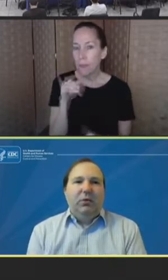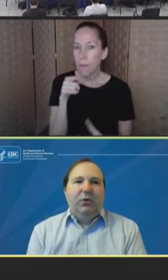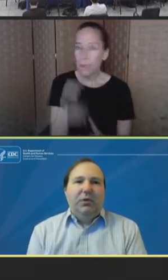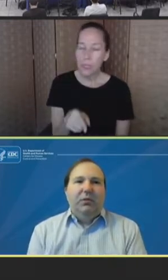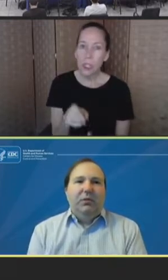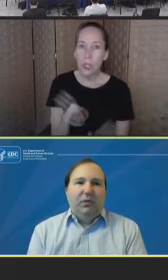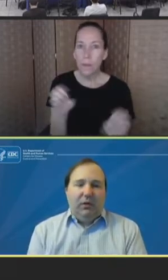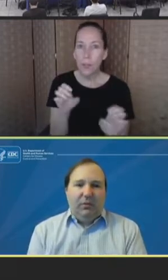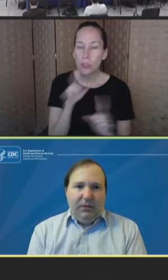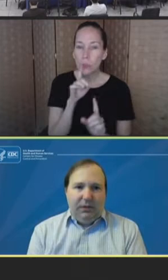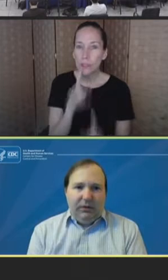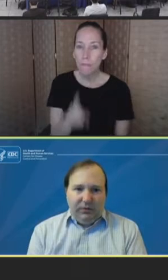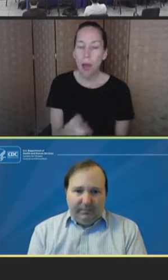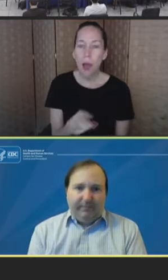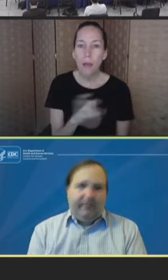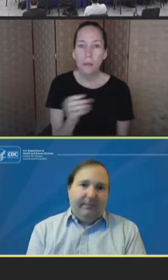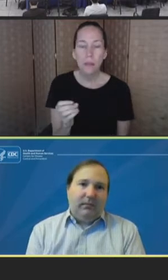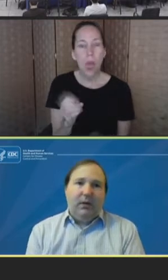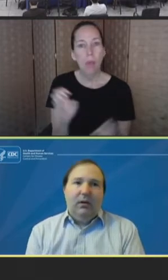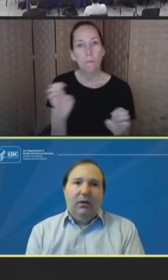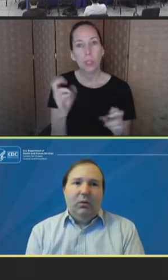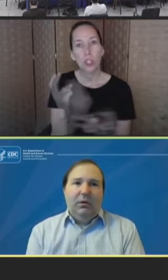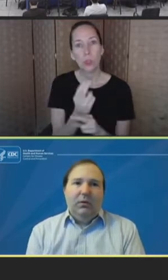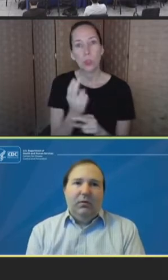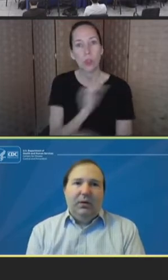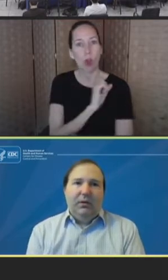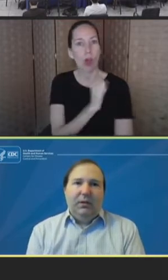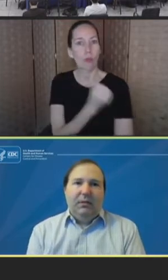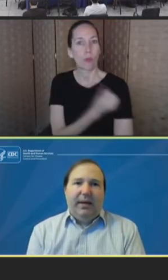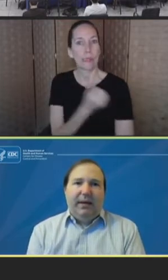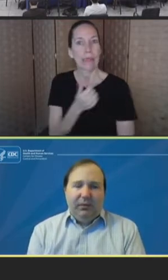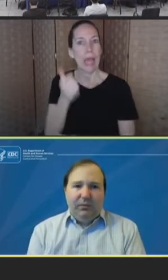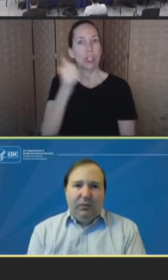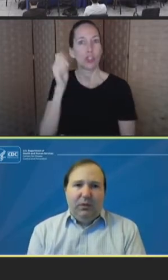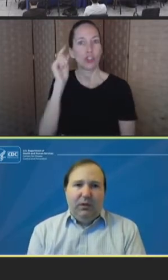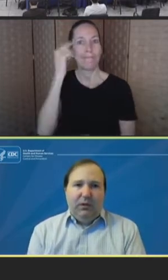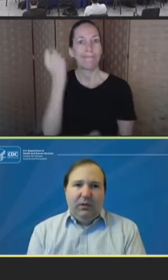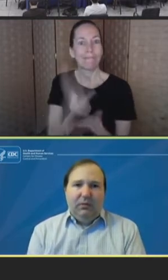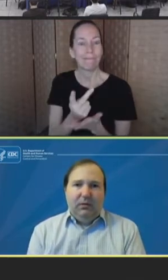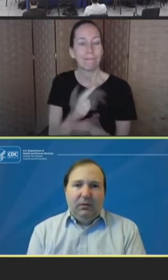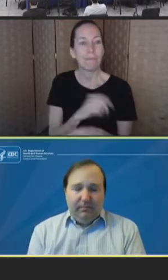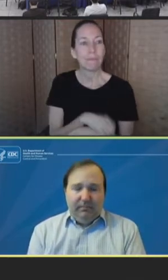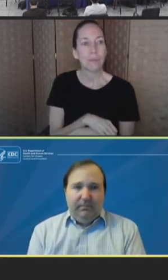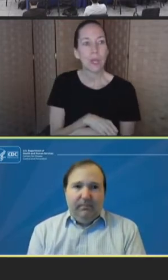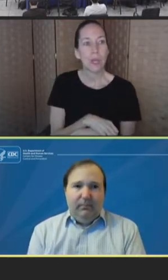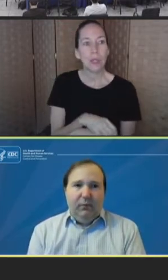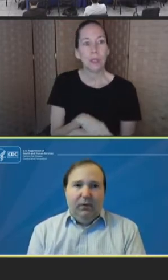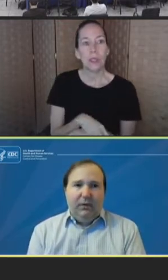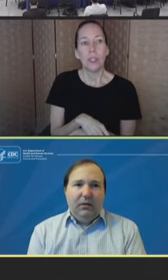Emergency Use Authorization; whereas, you know, VAERS is a passive reporting system. It relies